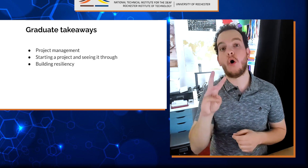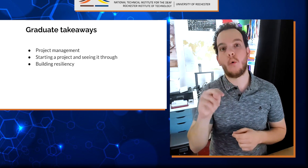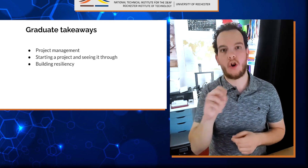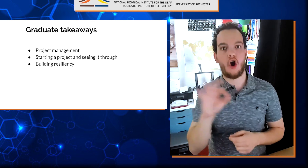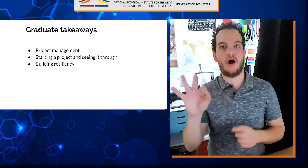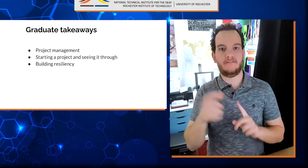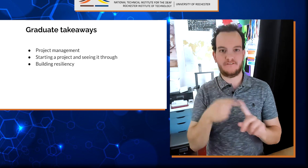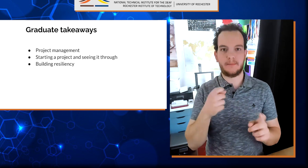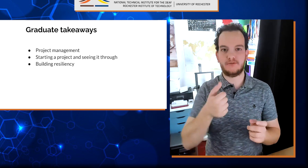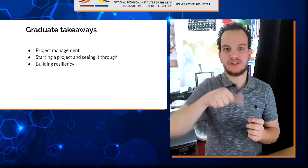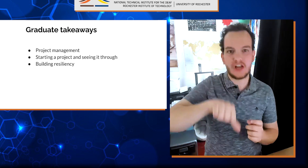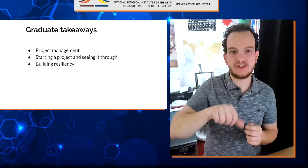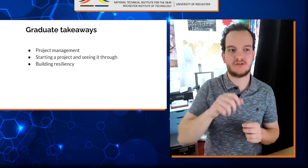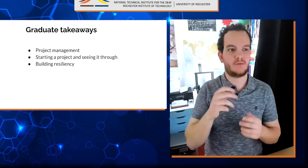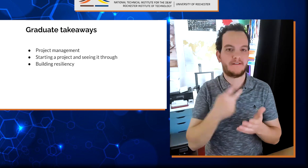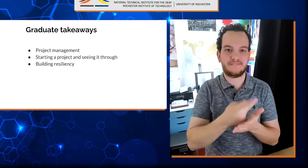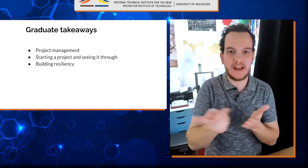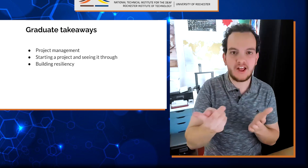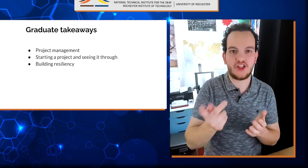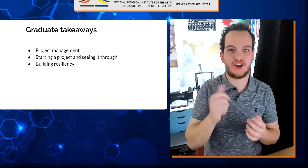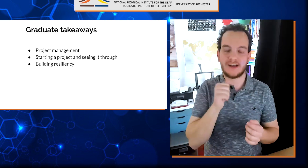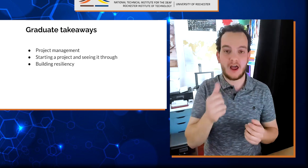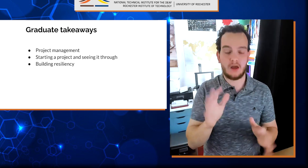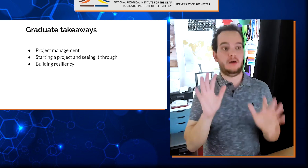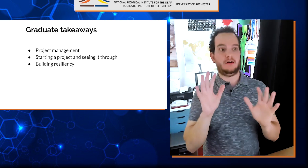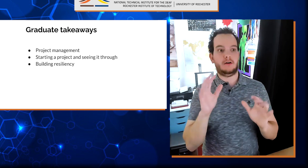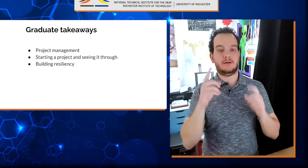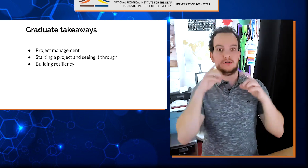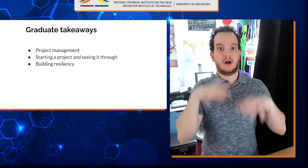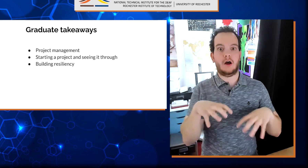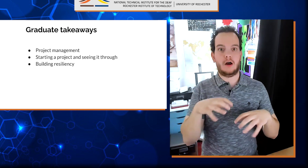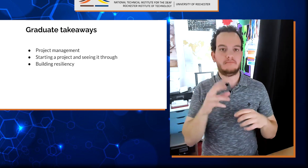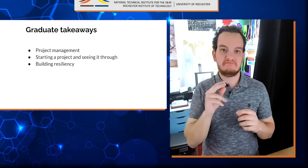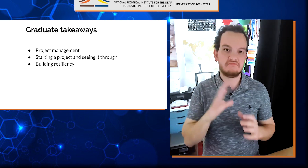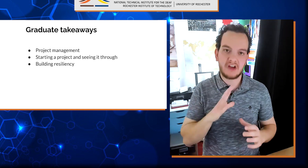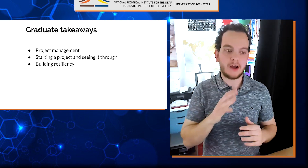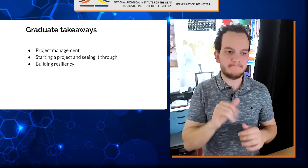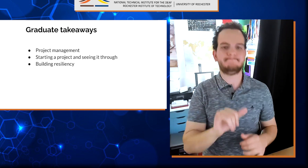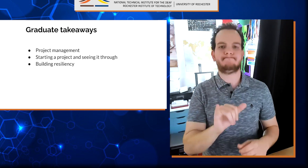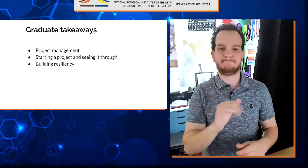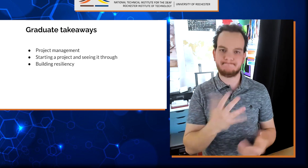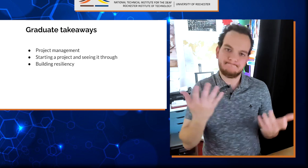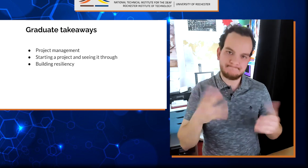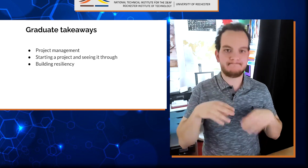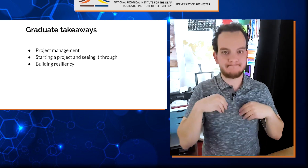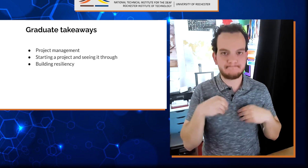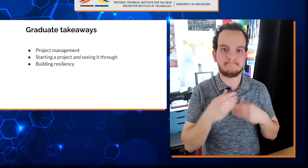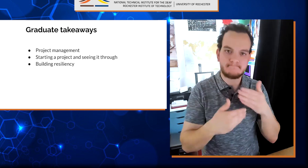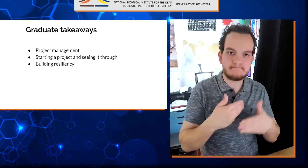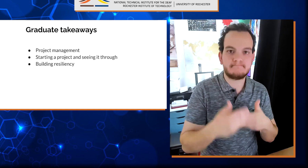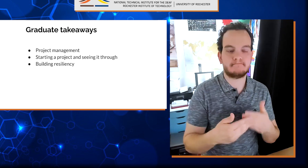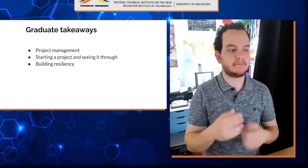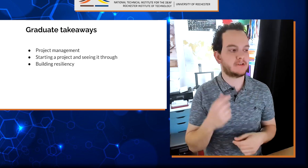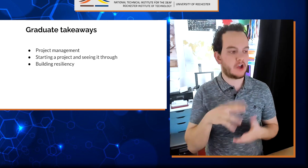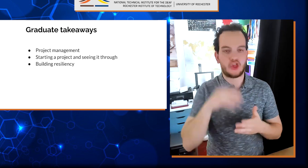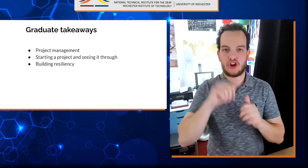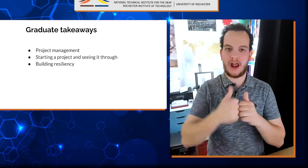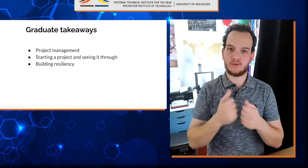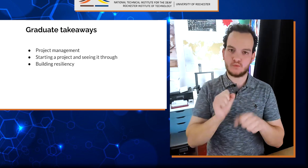You know, not to get too thrown off by it or unexpected failures, just to accept it and keep going and be resilient.